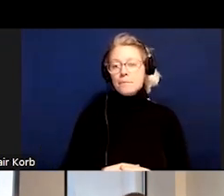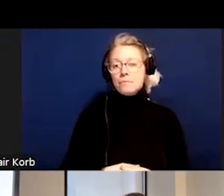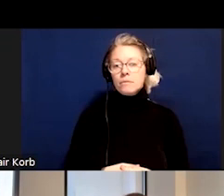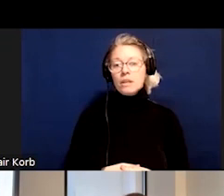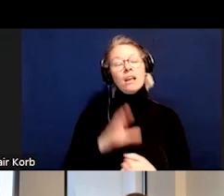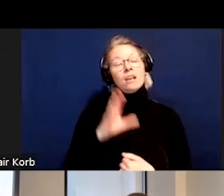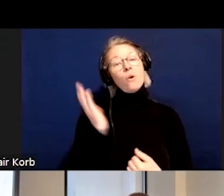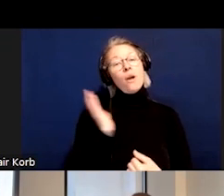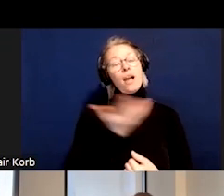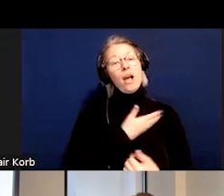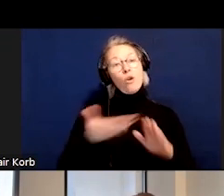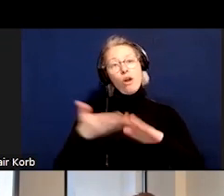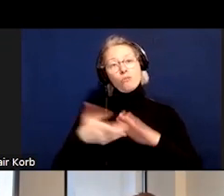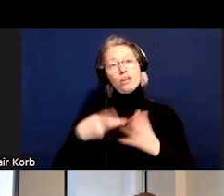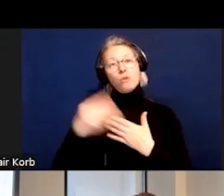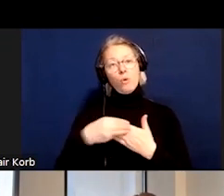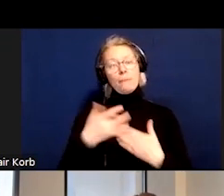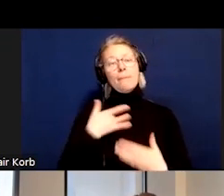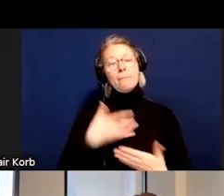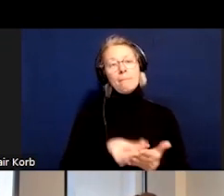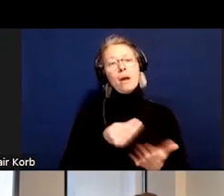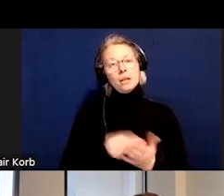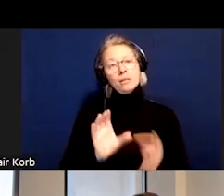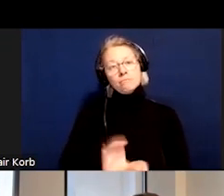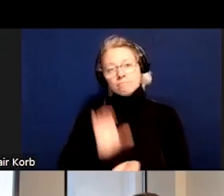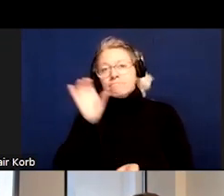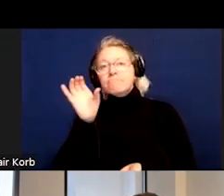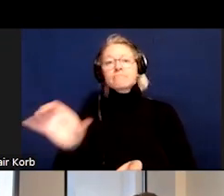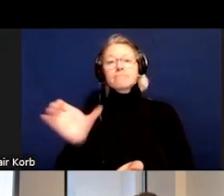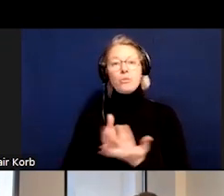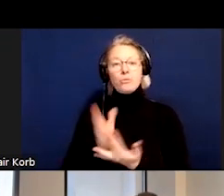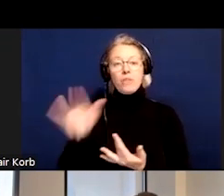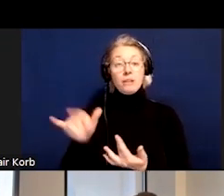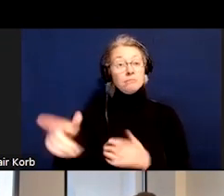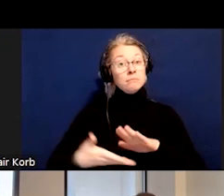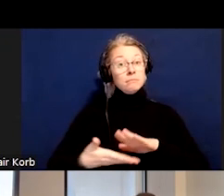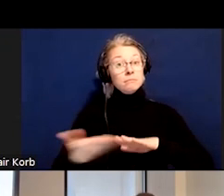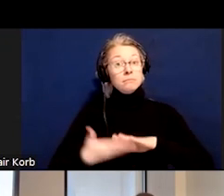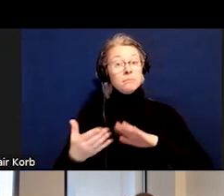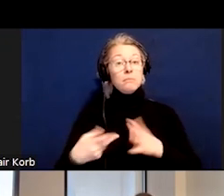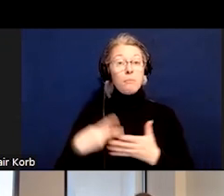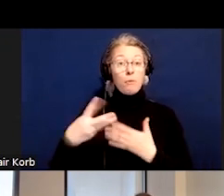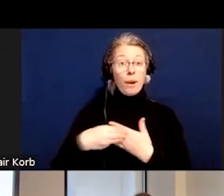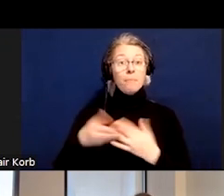through the Operating Program. This program will run through the summer with results in